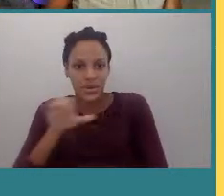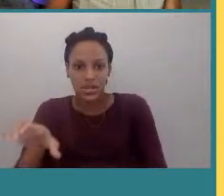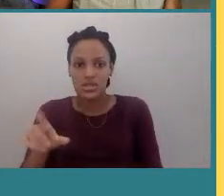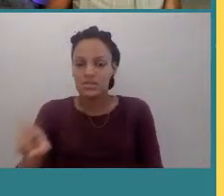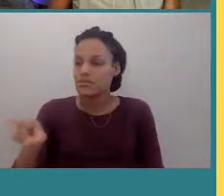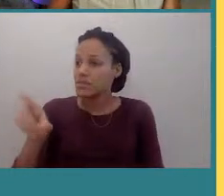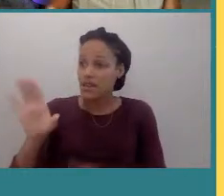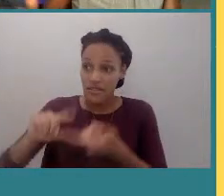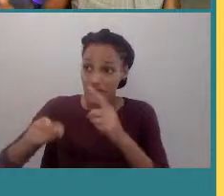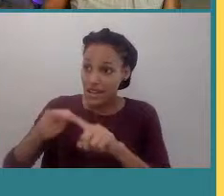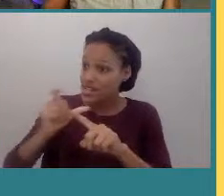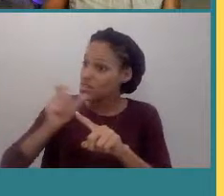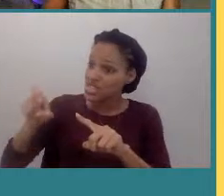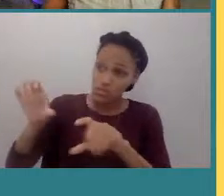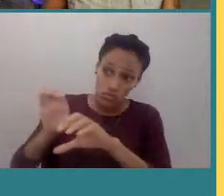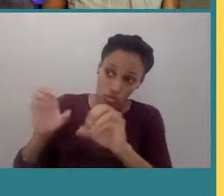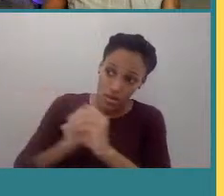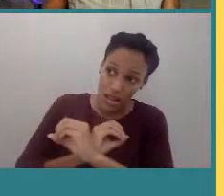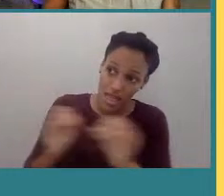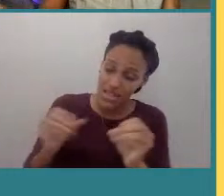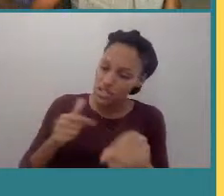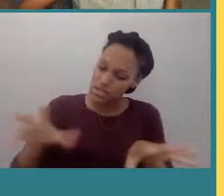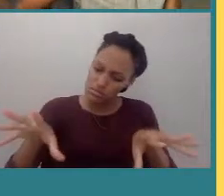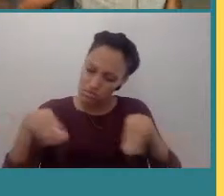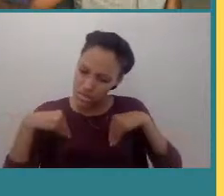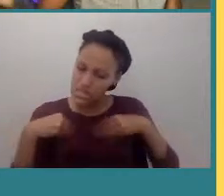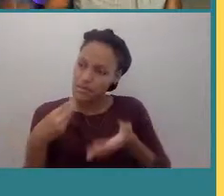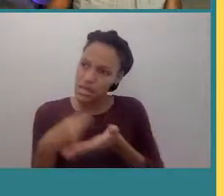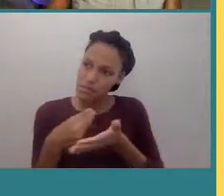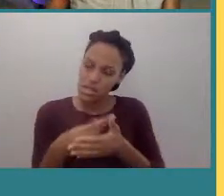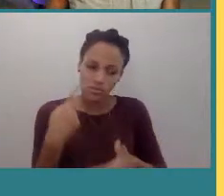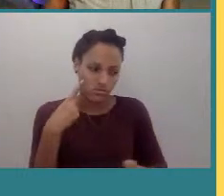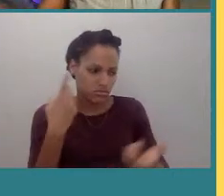that a lot: you have to reinvest in yourself. When your business makes money you have to